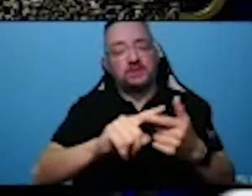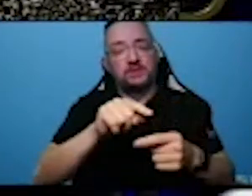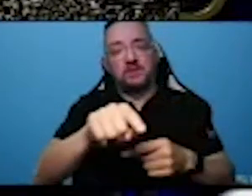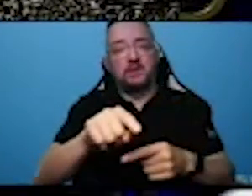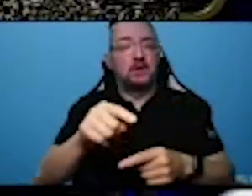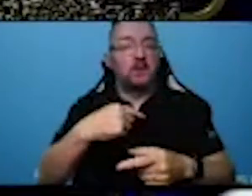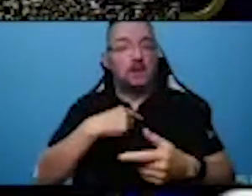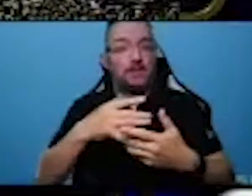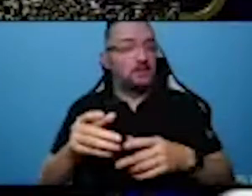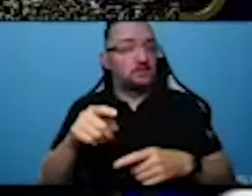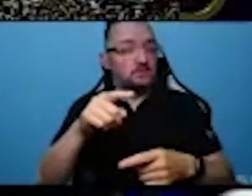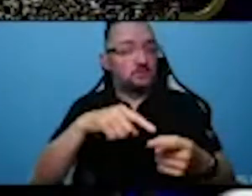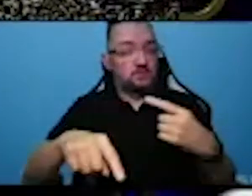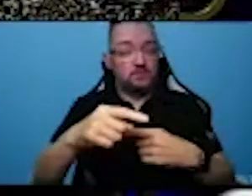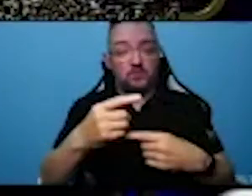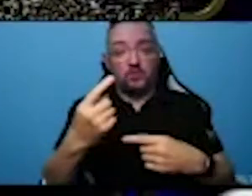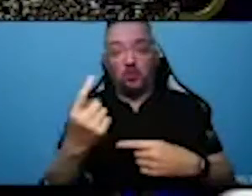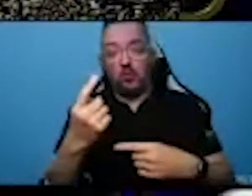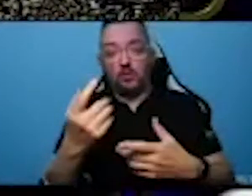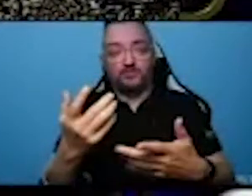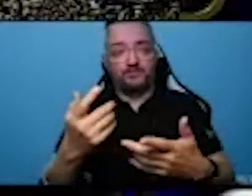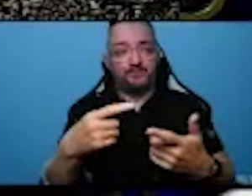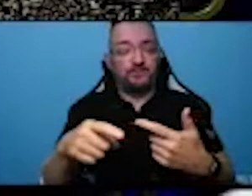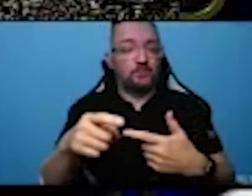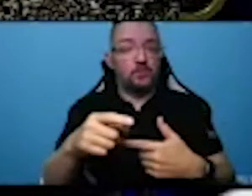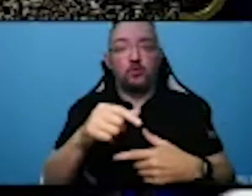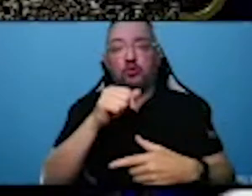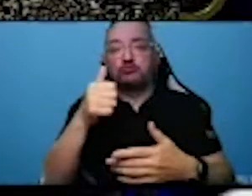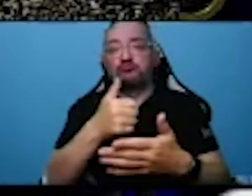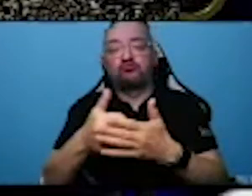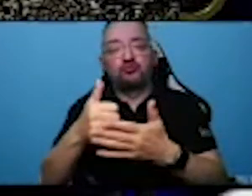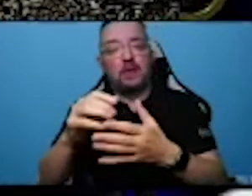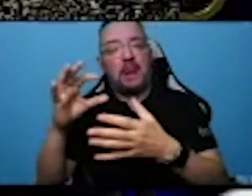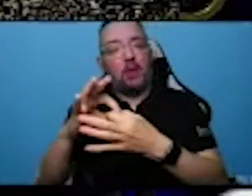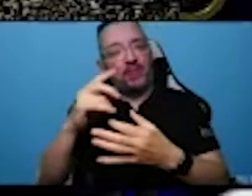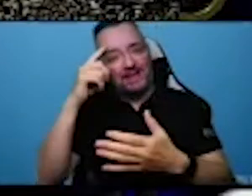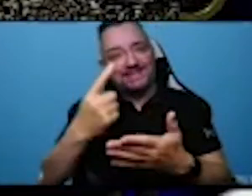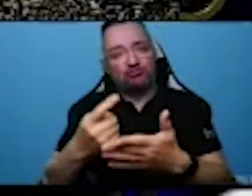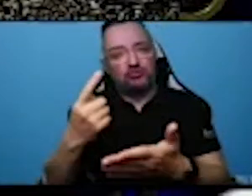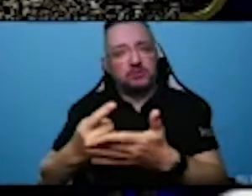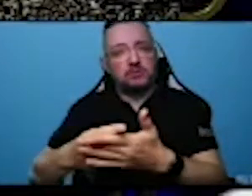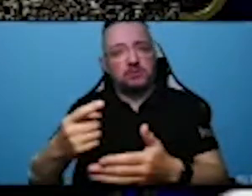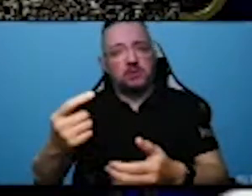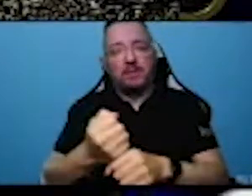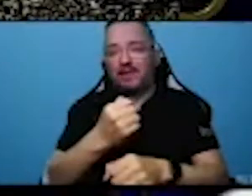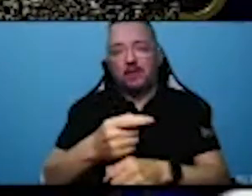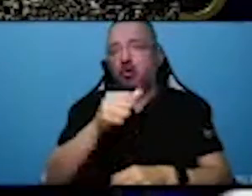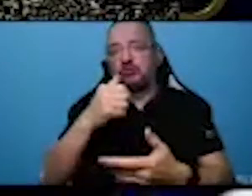usually involved in decision-making. And I think the questioner found what you said very encouraging, the sense that you learned things.